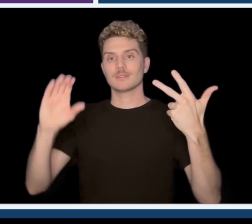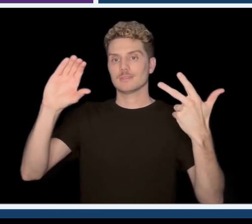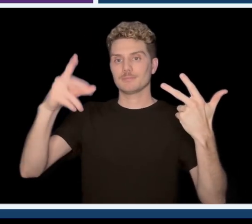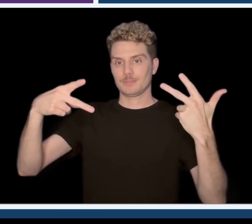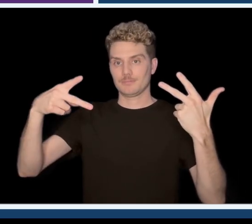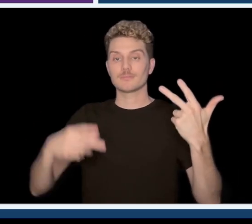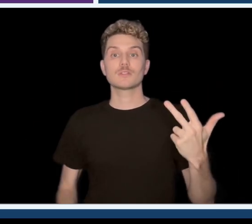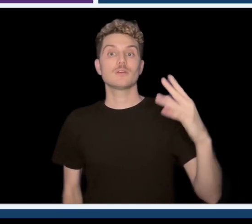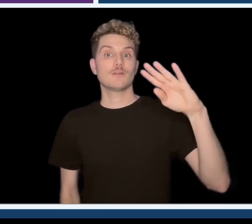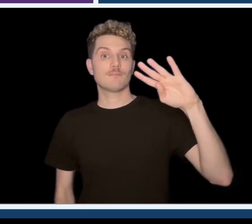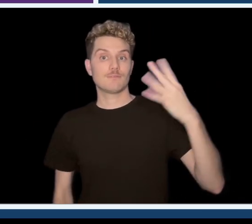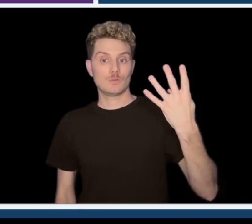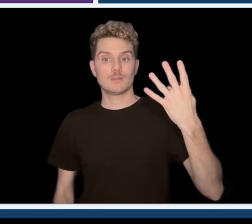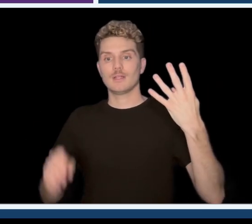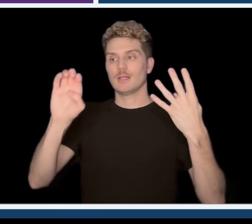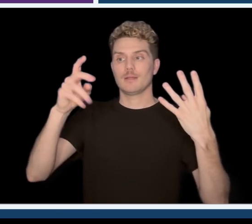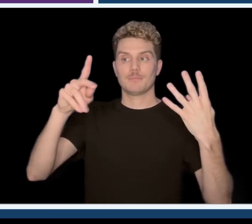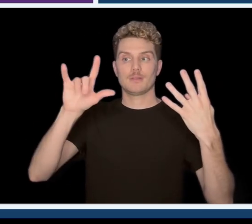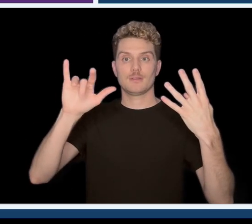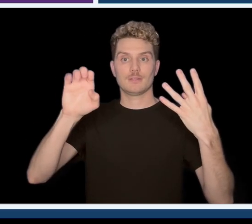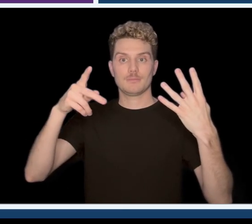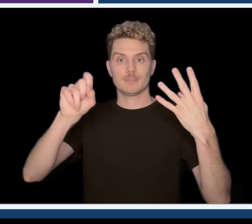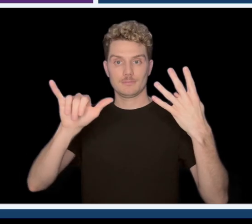Cerebral Palsy, Epilepsy,